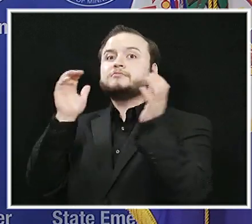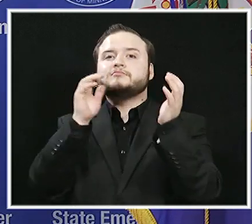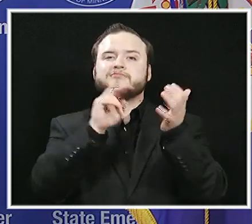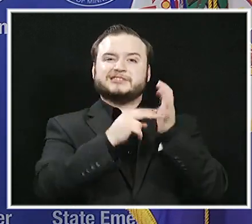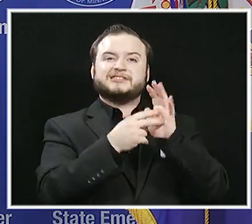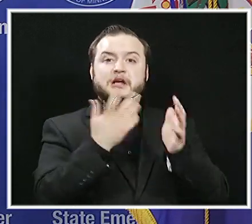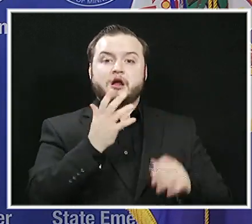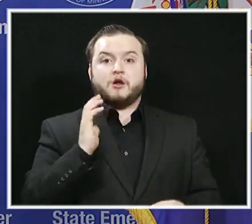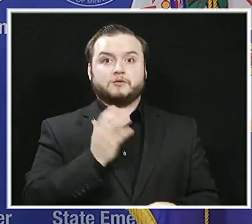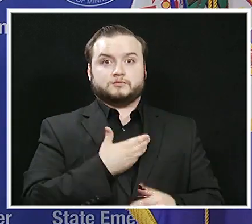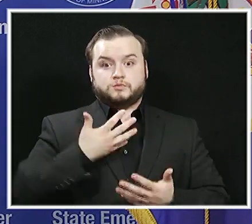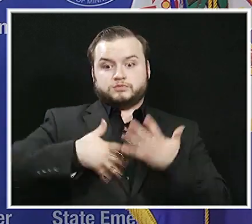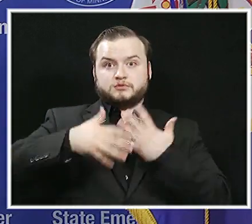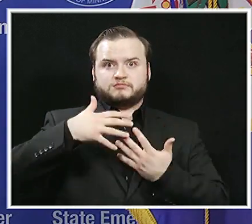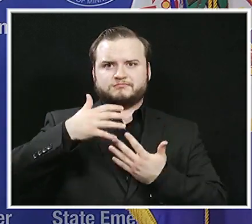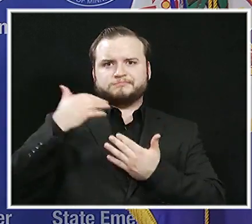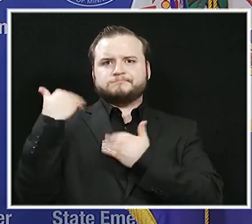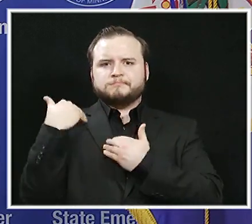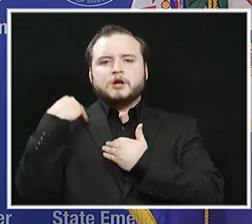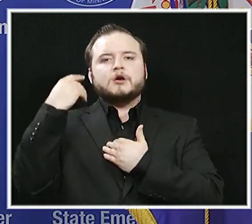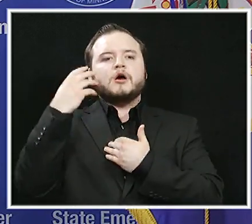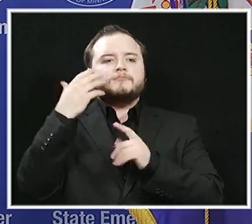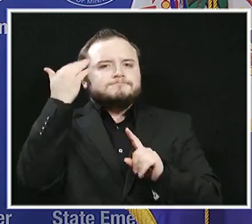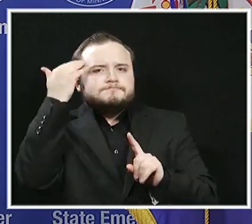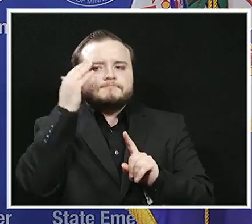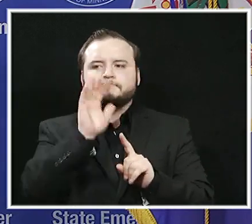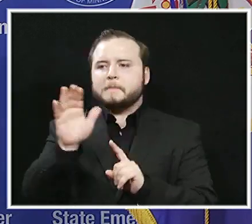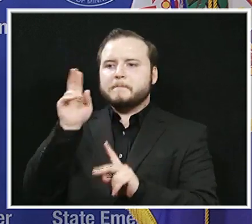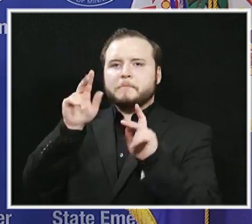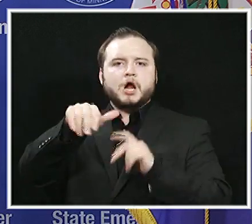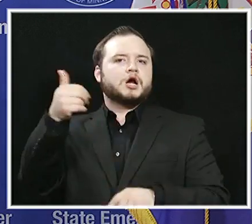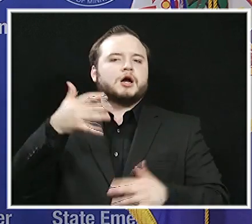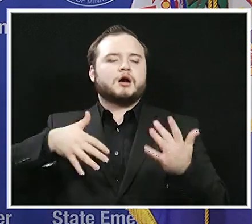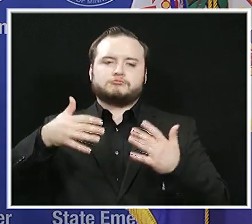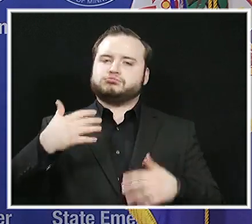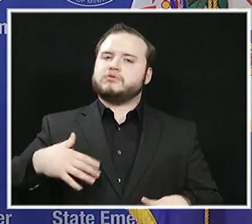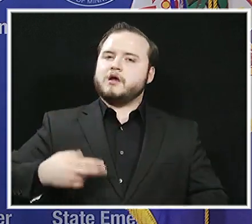charitable giving. Those types of things show a social responsibility to others that is pretty strong.